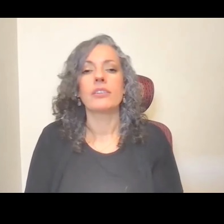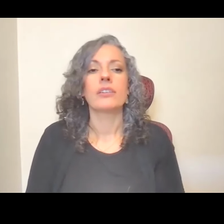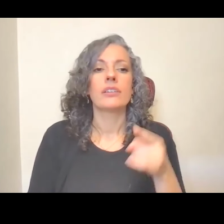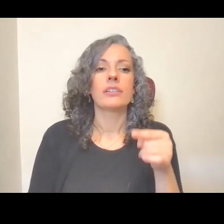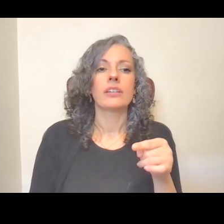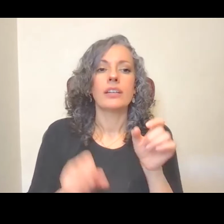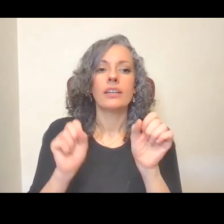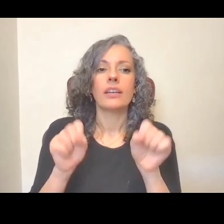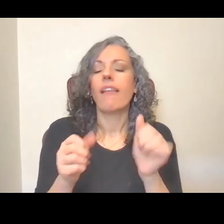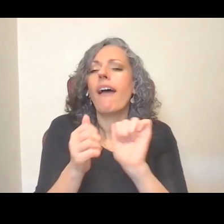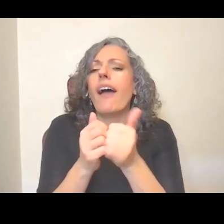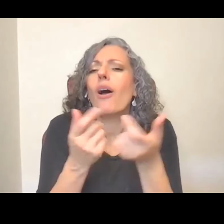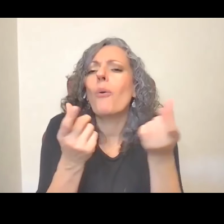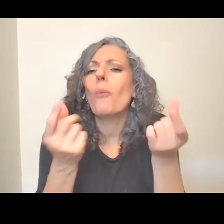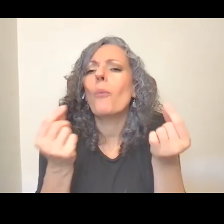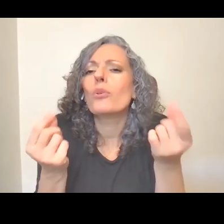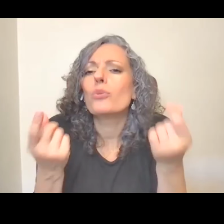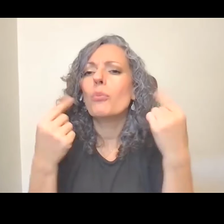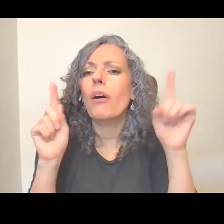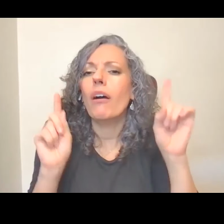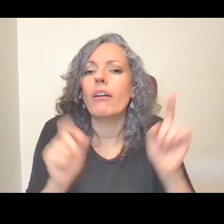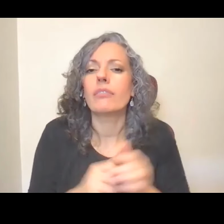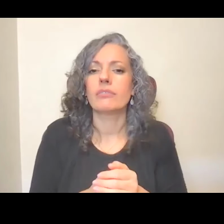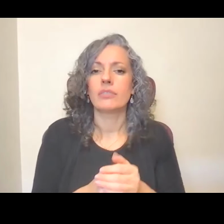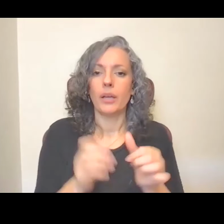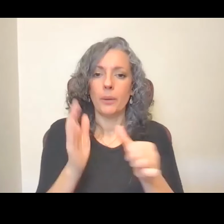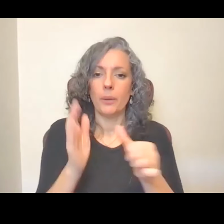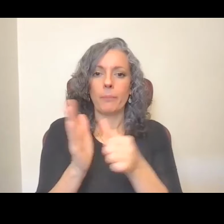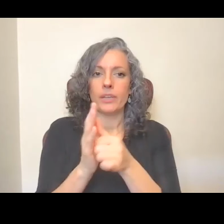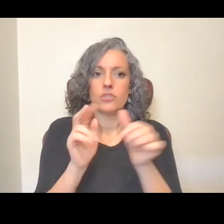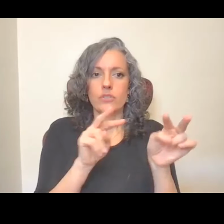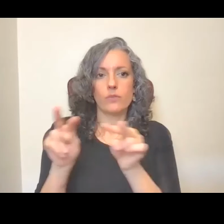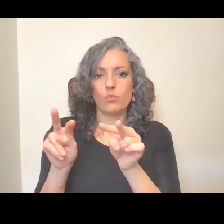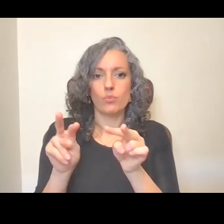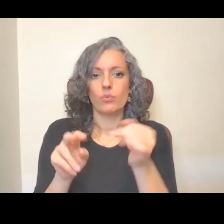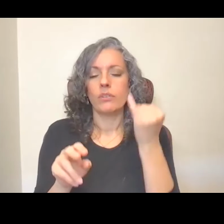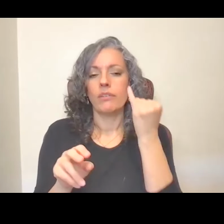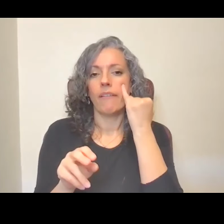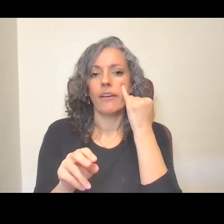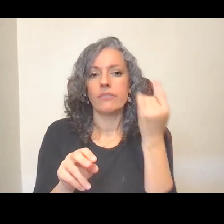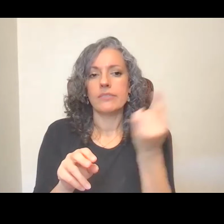a task Release pages, view branches if there's like some choices to be made,